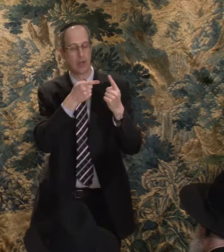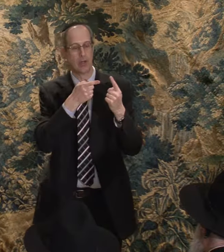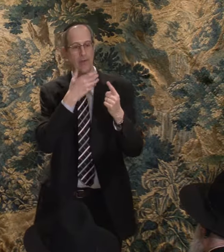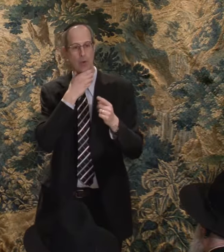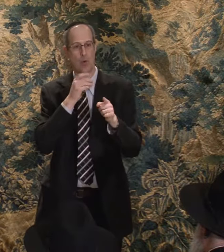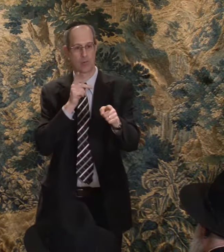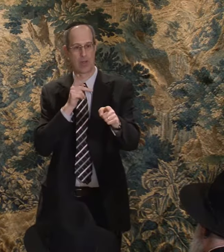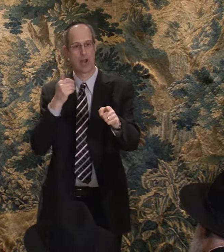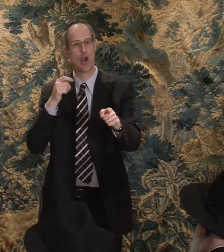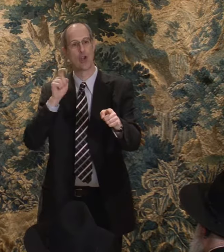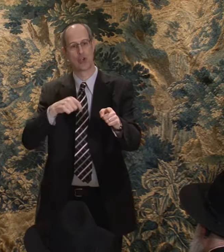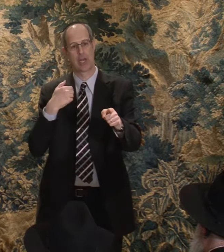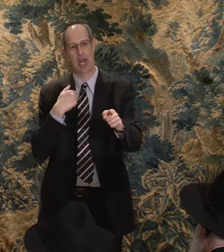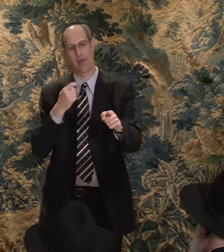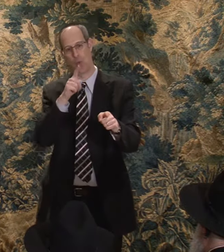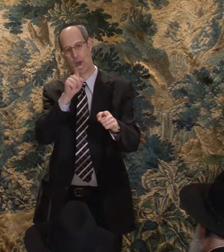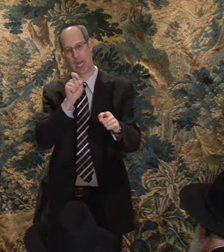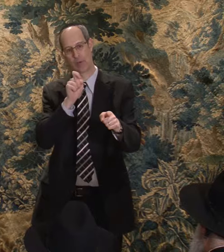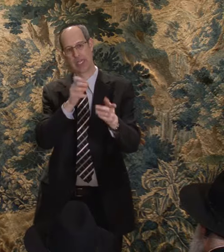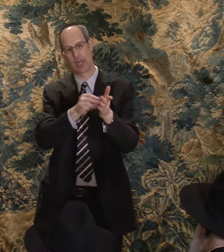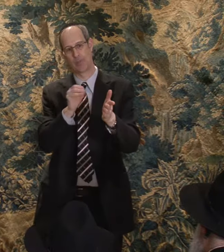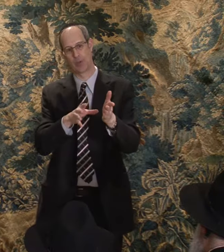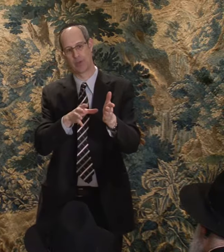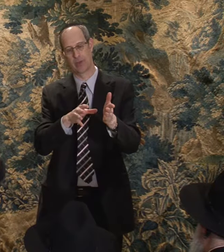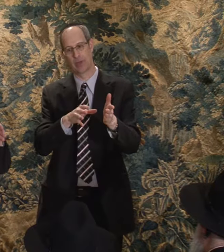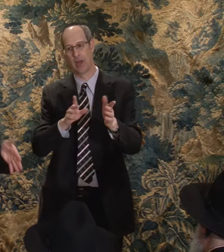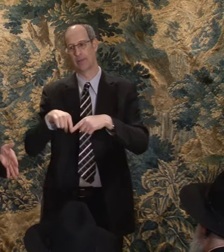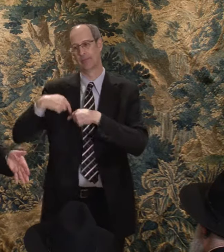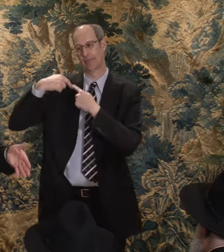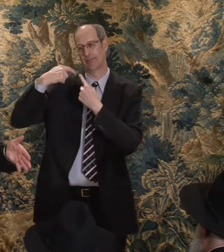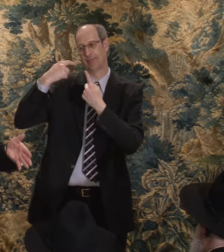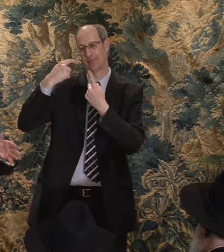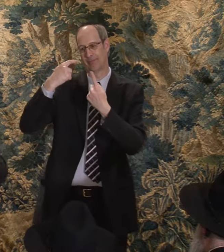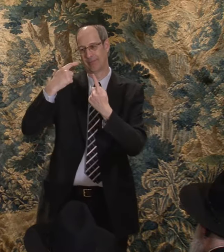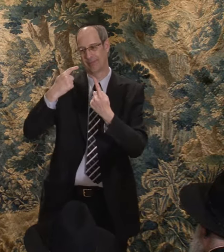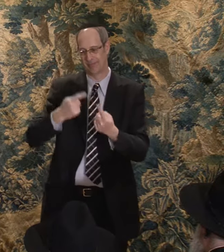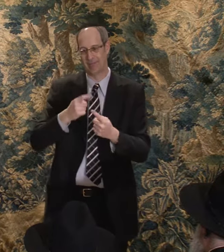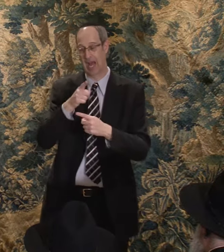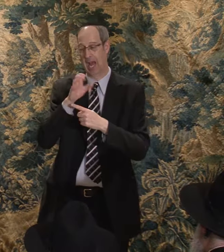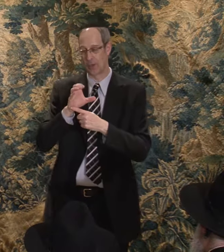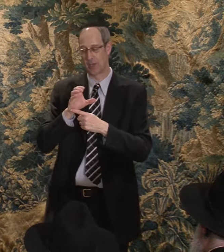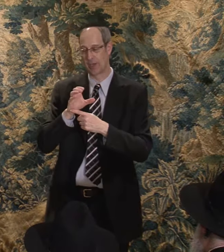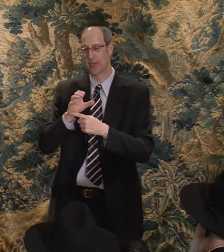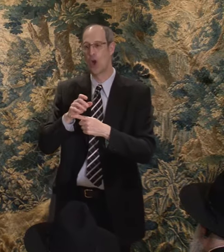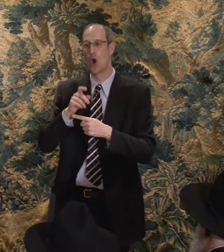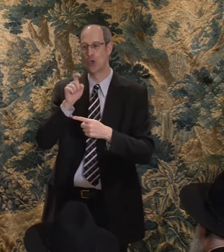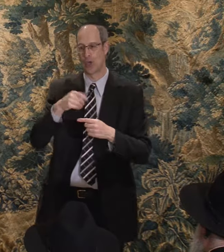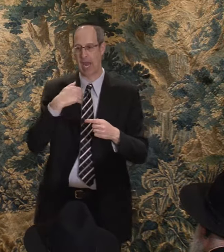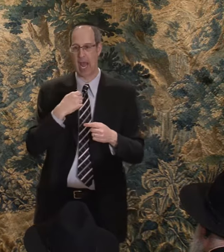have a hundred tell me them he's had hundreds over the years but he get happy your ship of a hundred tell me them because that some of the kids are around